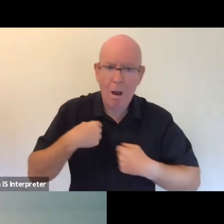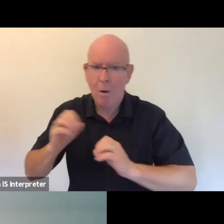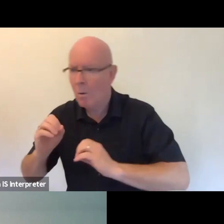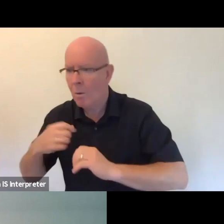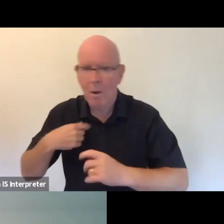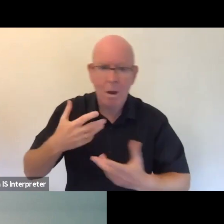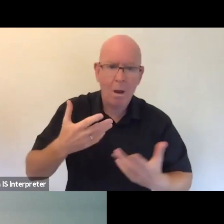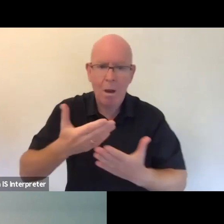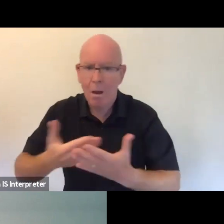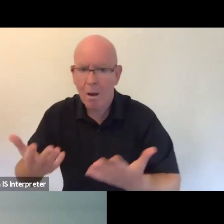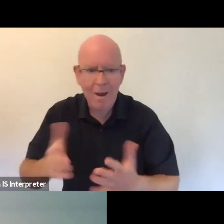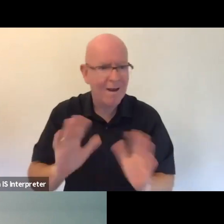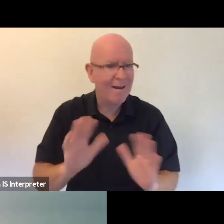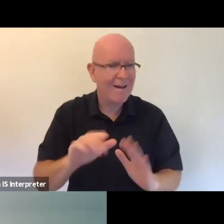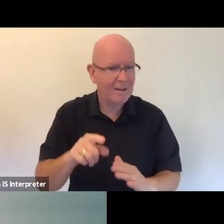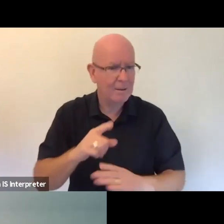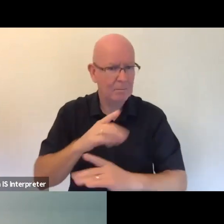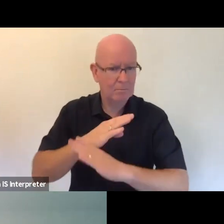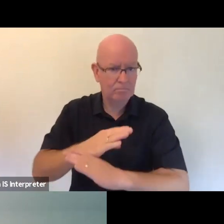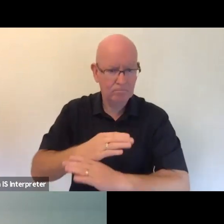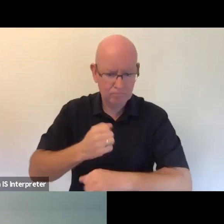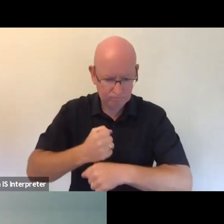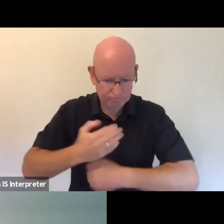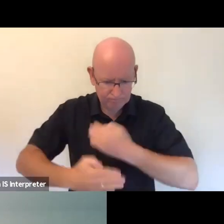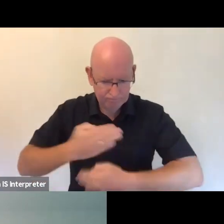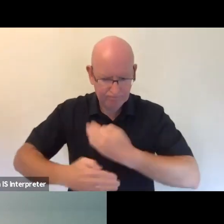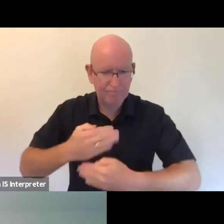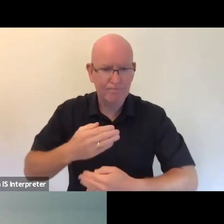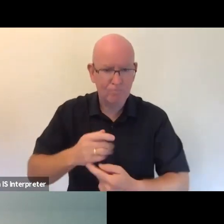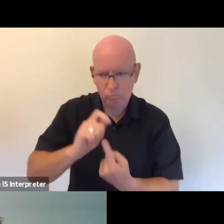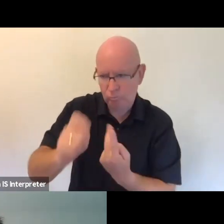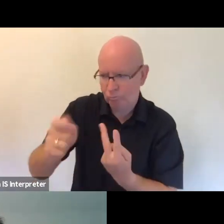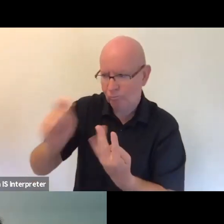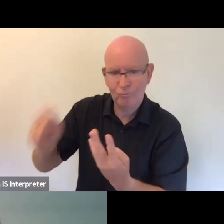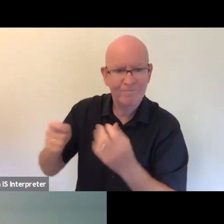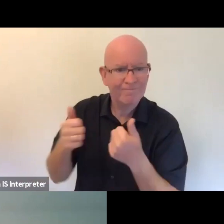there is a significant space for informal support and community support. But make no mistake.